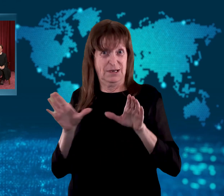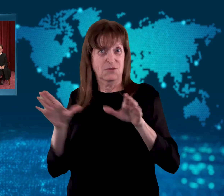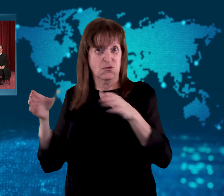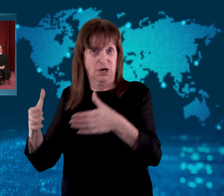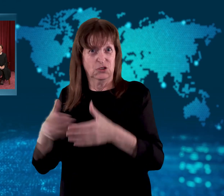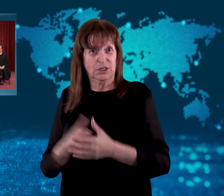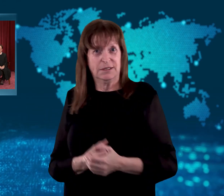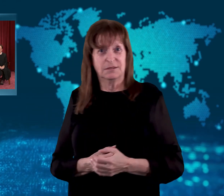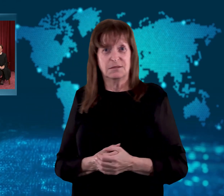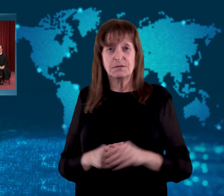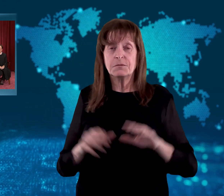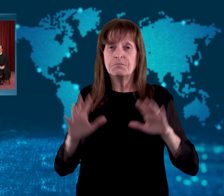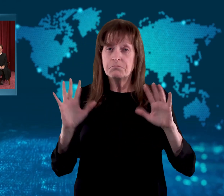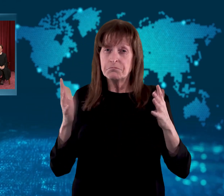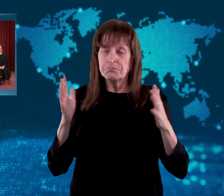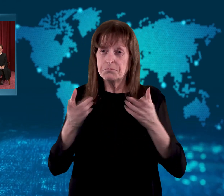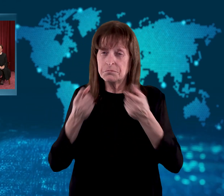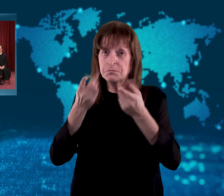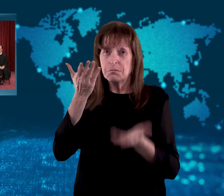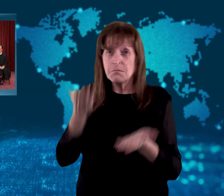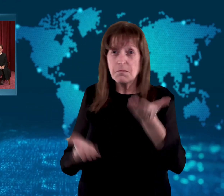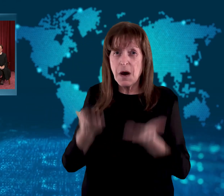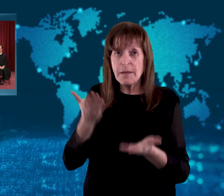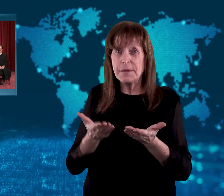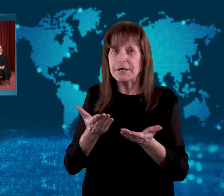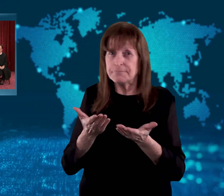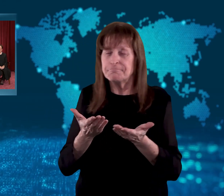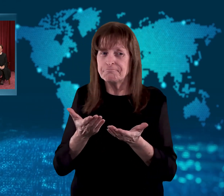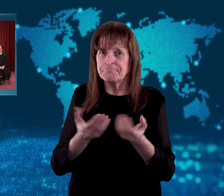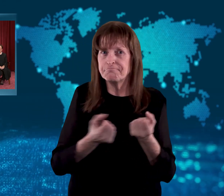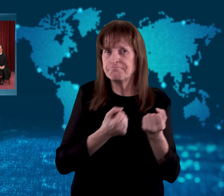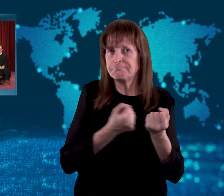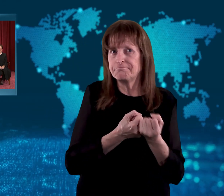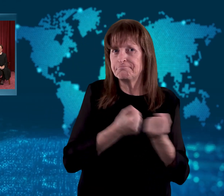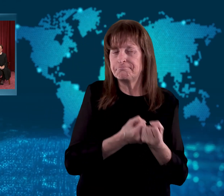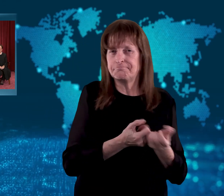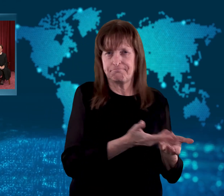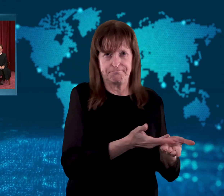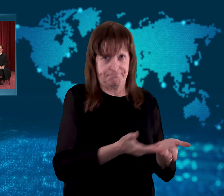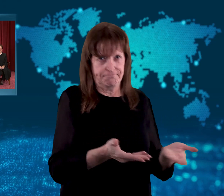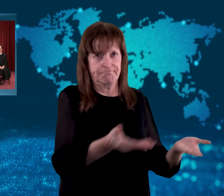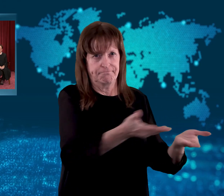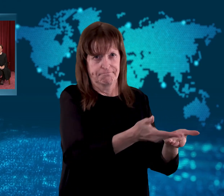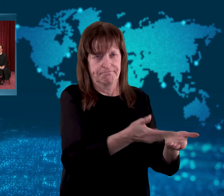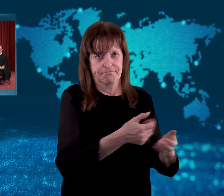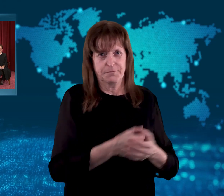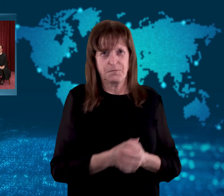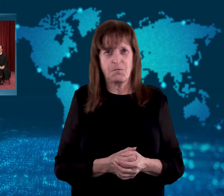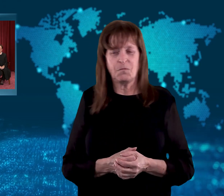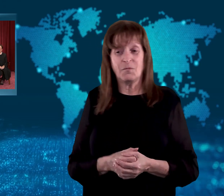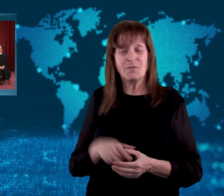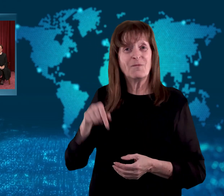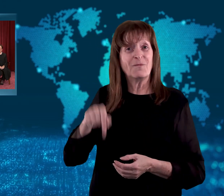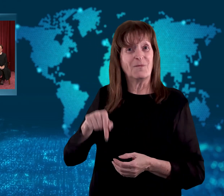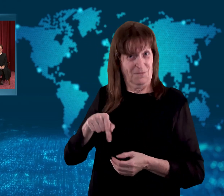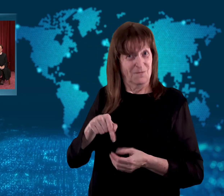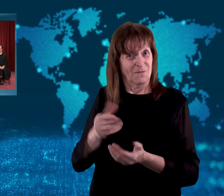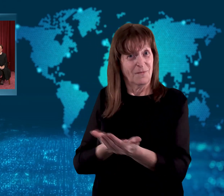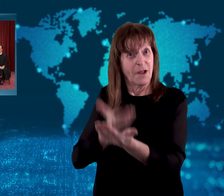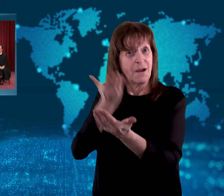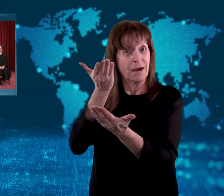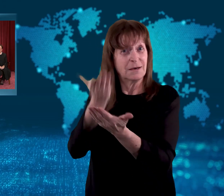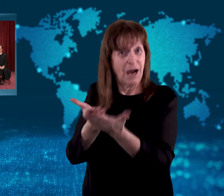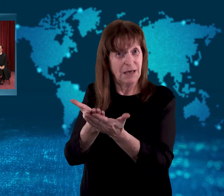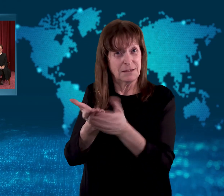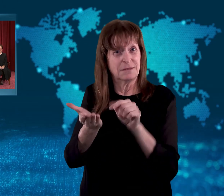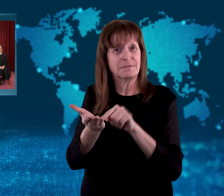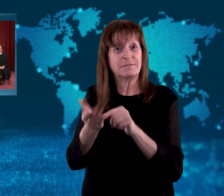The court is dominated by conservative justices with a 6-3 ration.